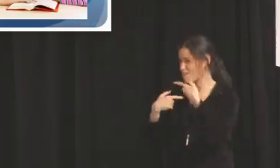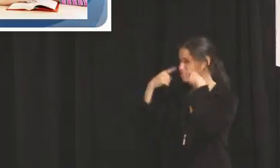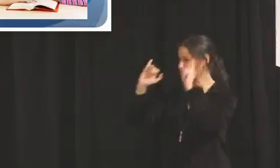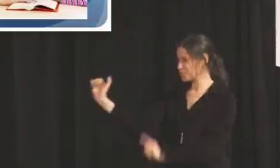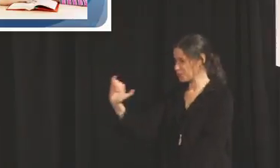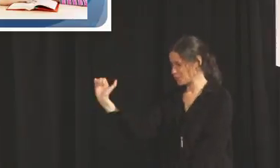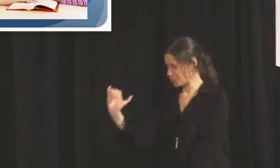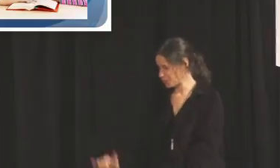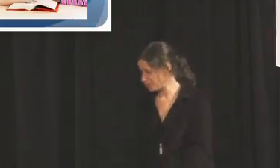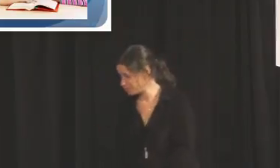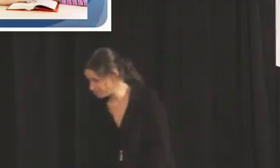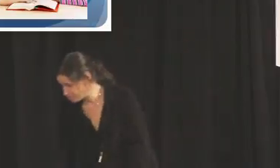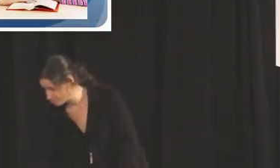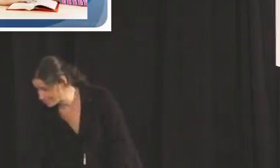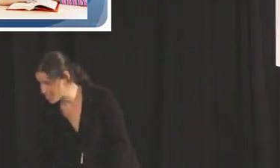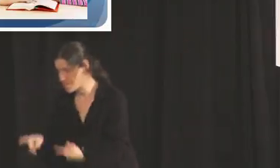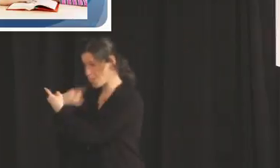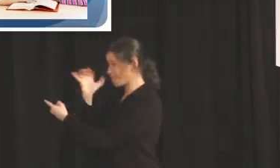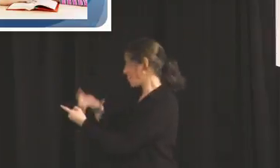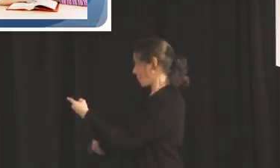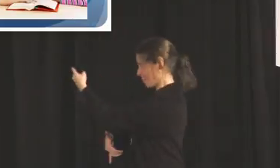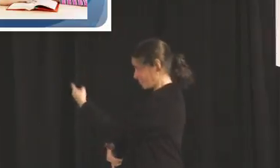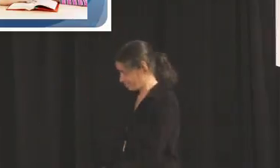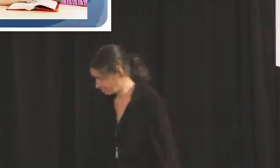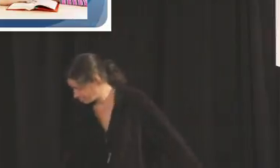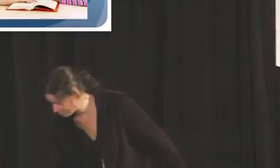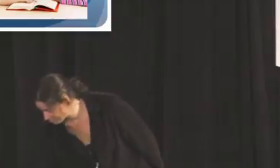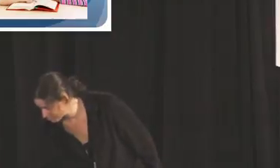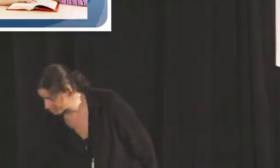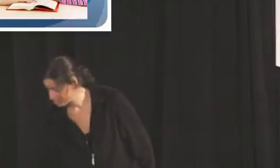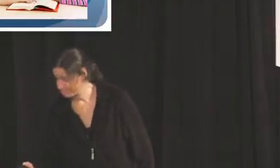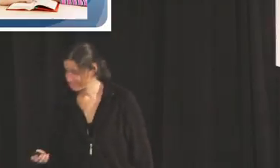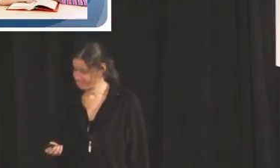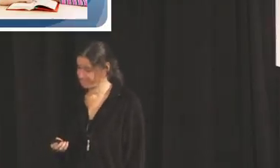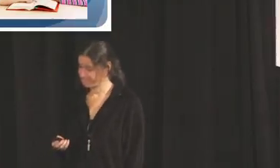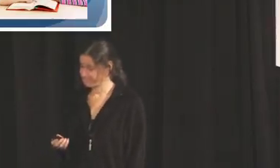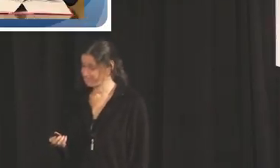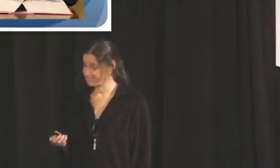we want them to enjoy the experience. We want it to look like this picture.